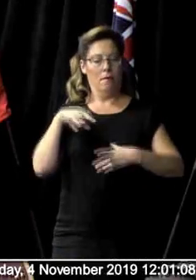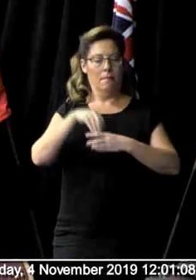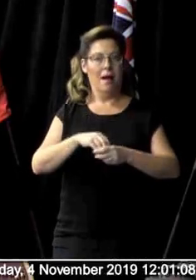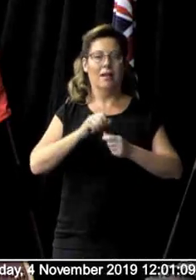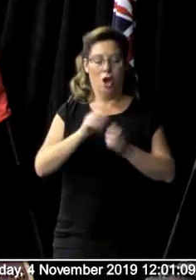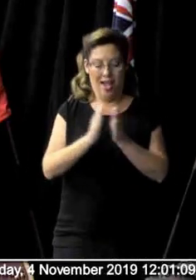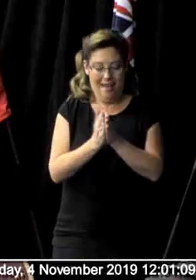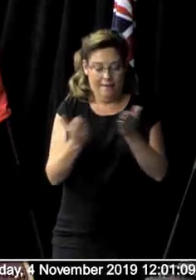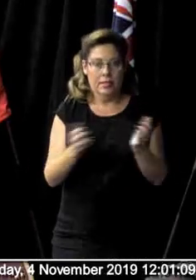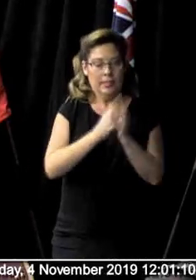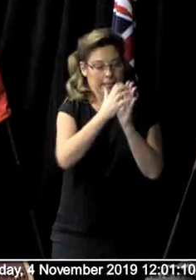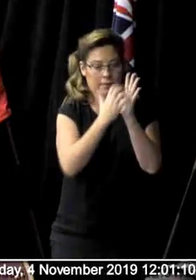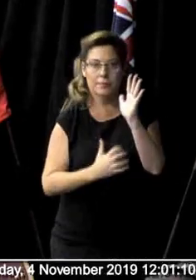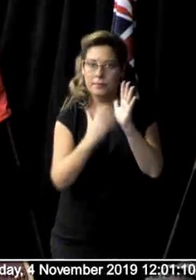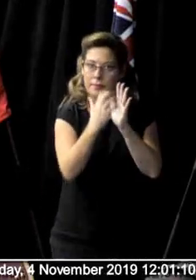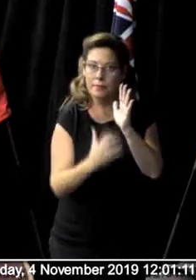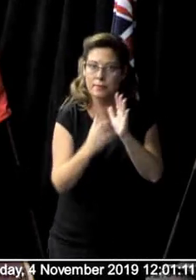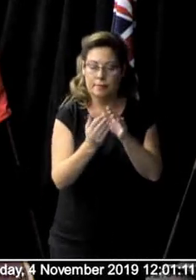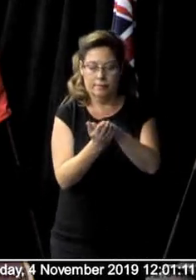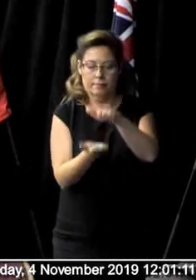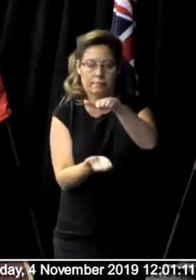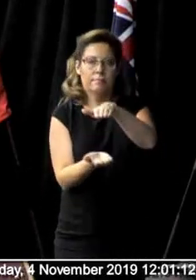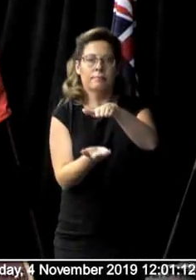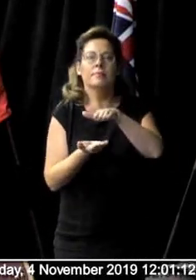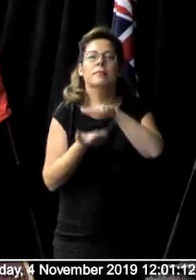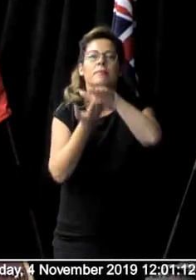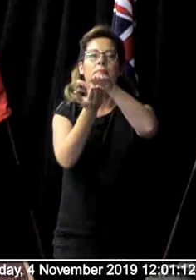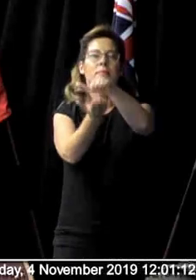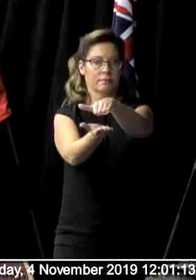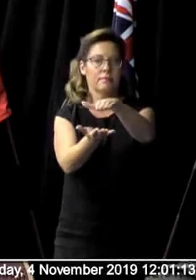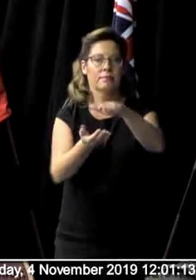Indexes have been provided and I simply need to read into the record that I tender